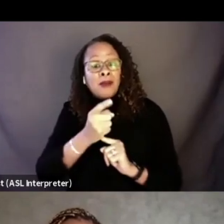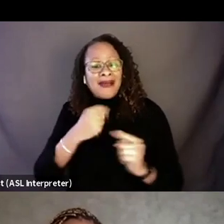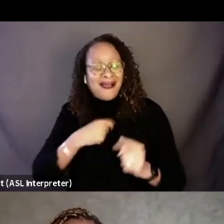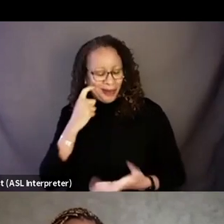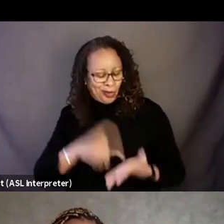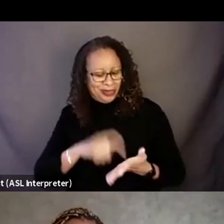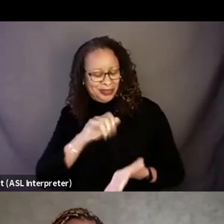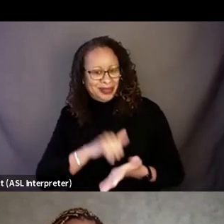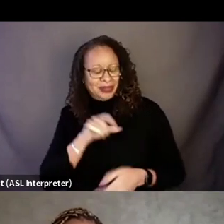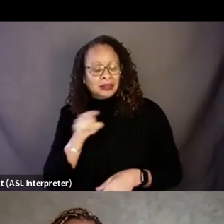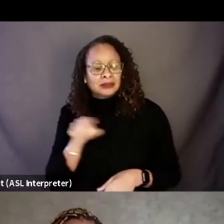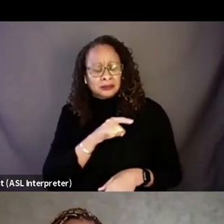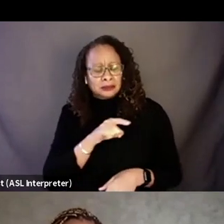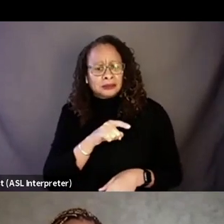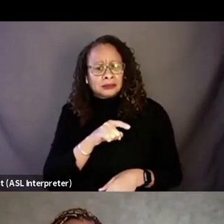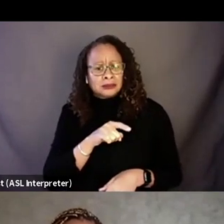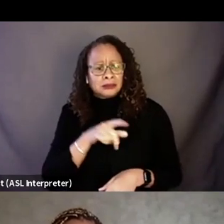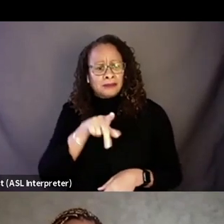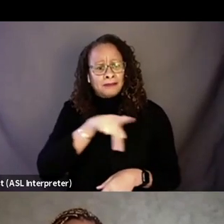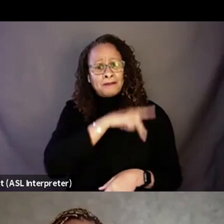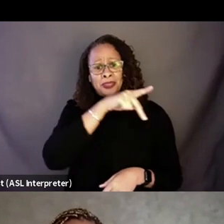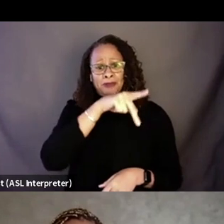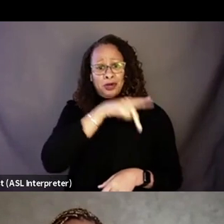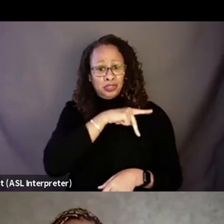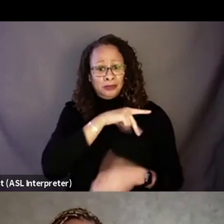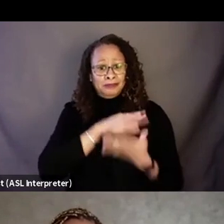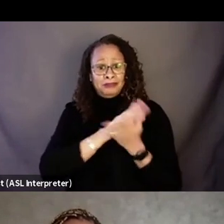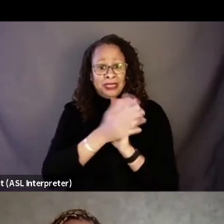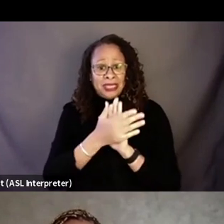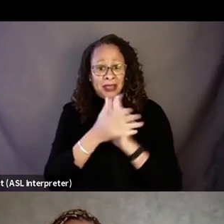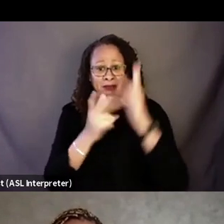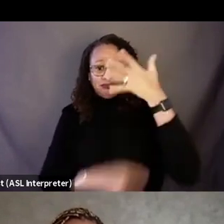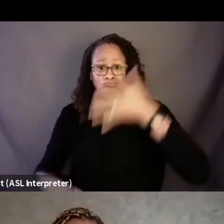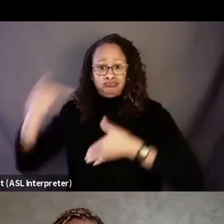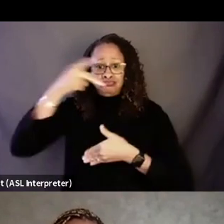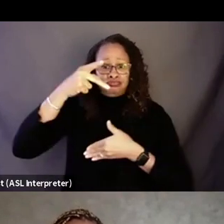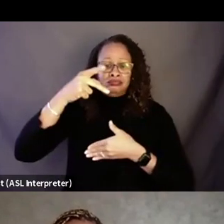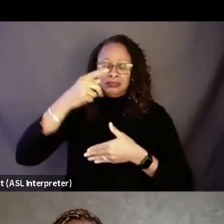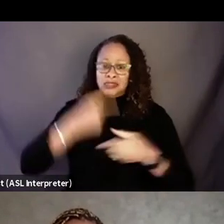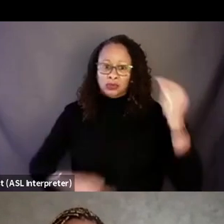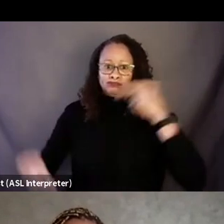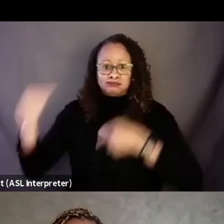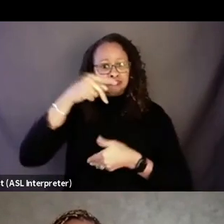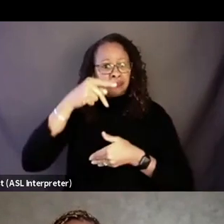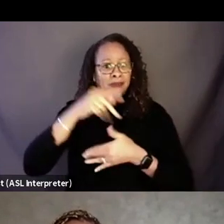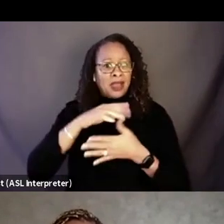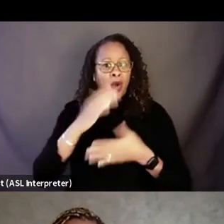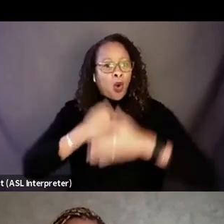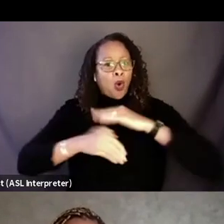that the person who had taken prominence from the political like in the moment just like the way we learn about